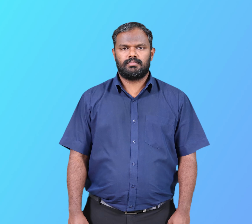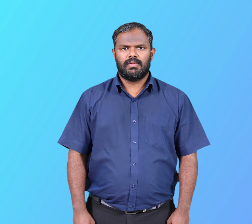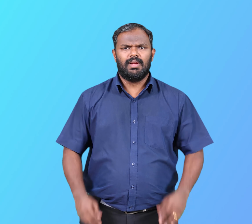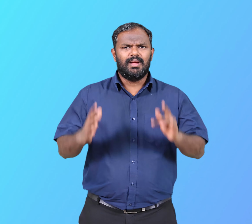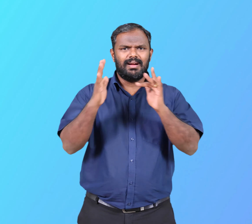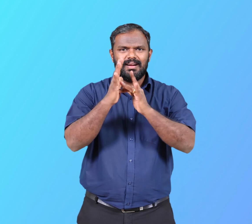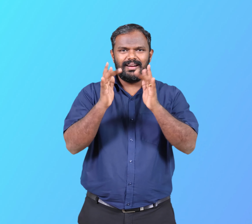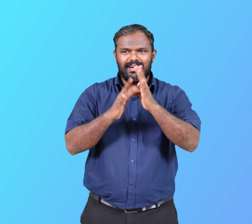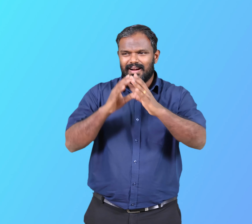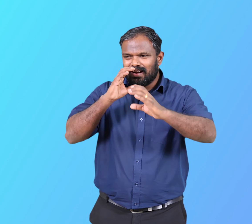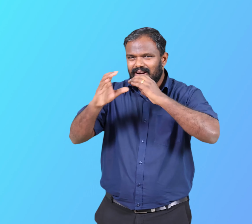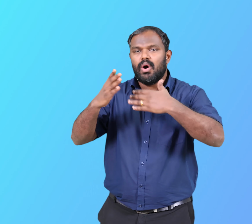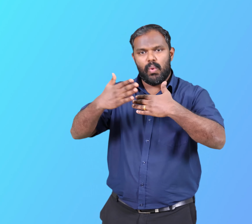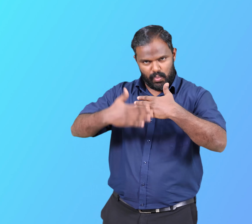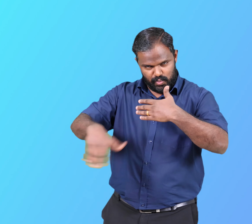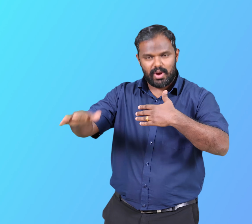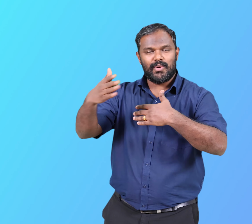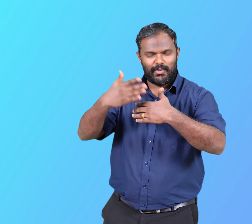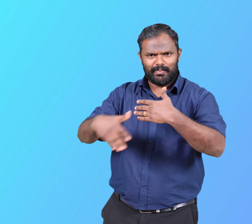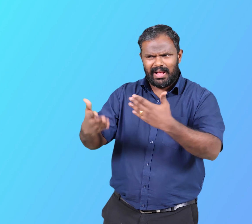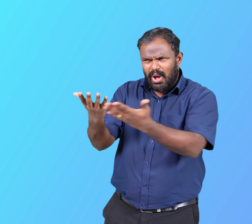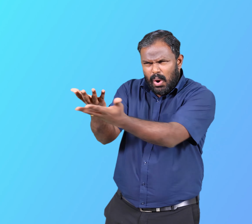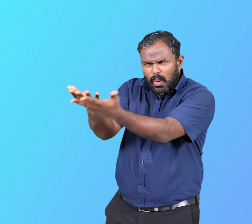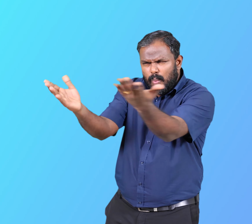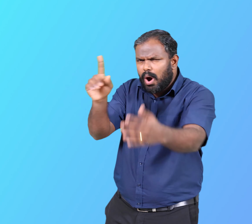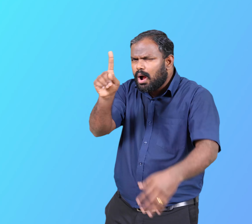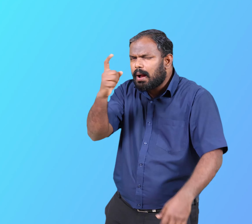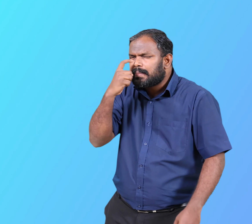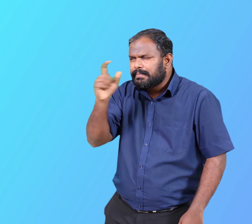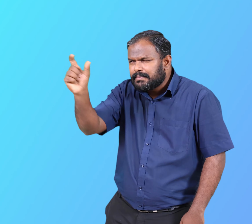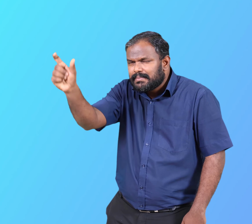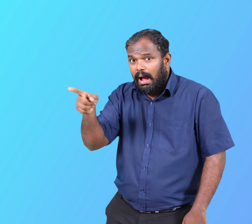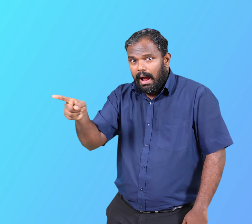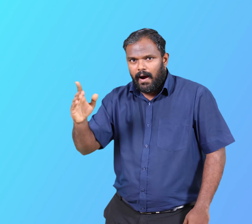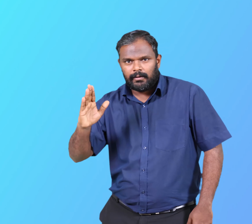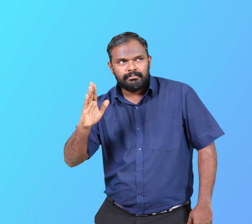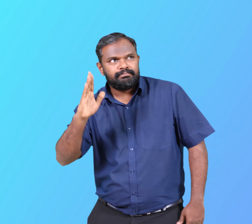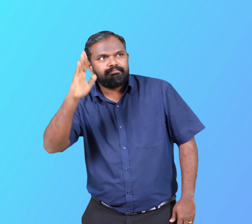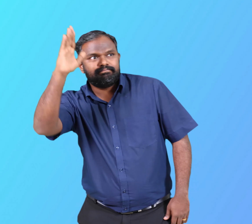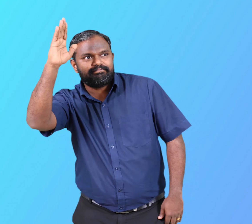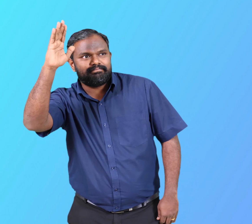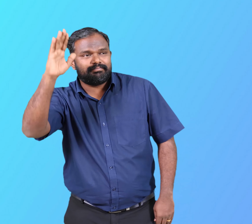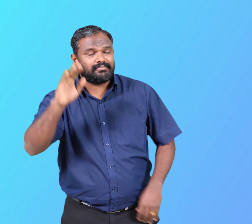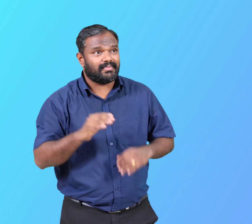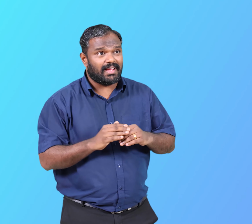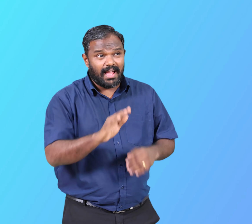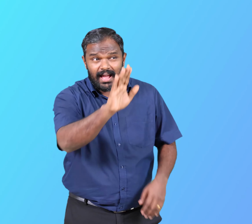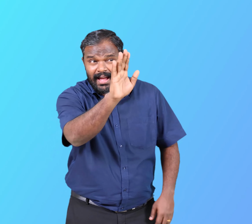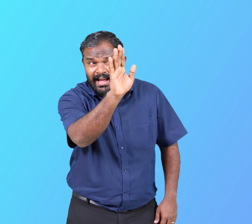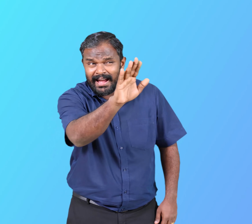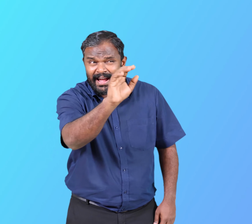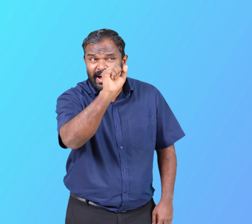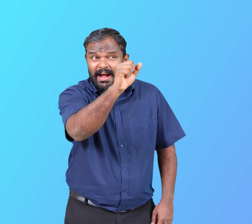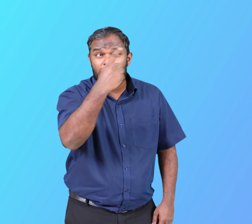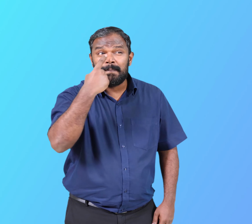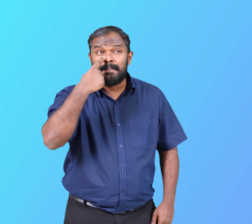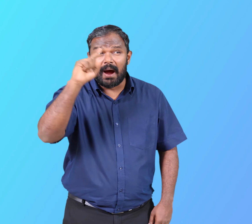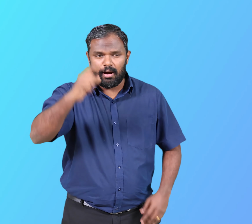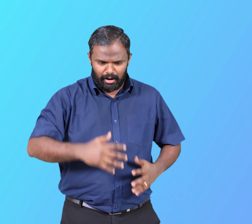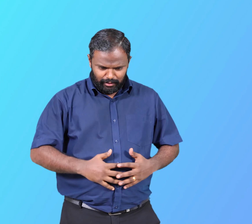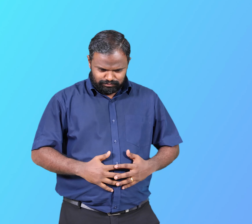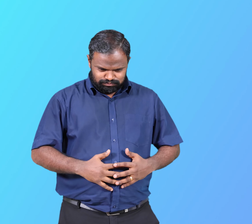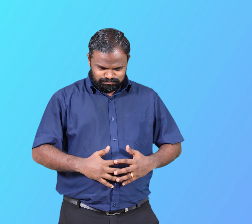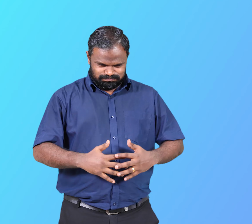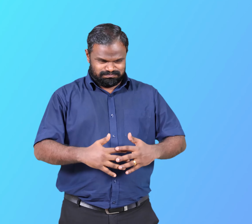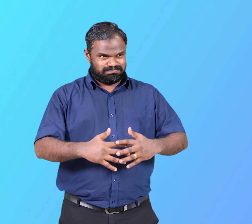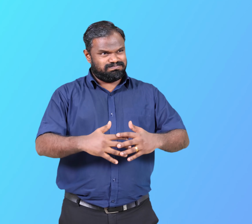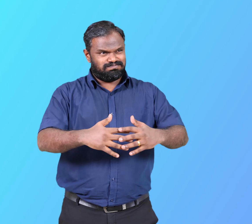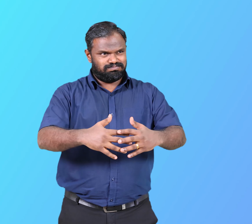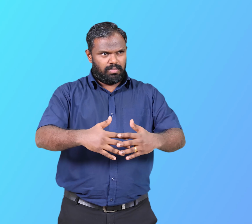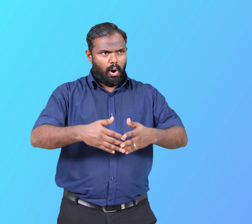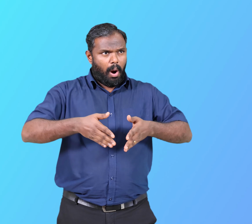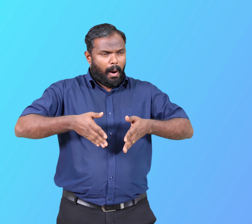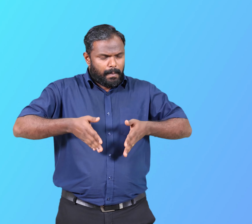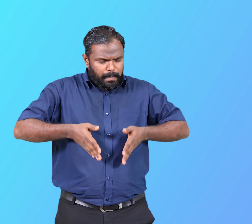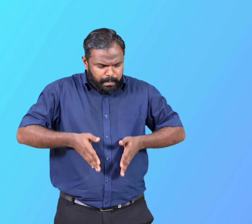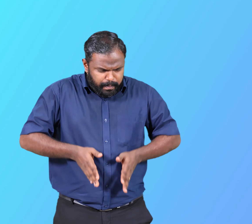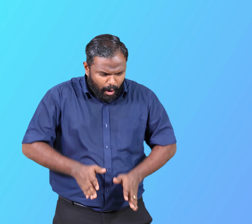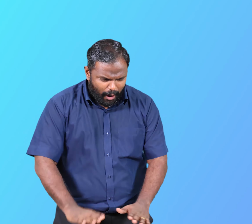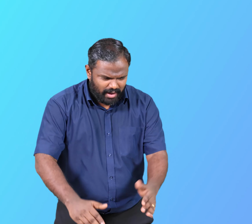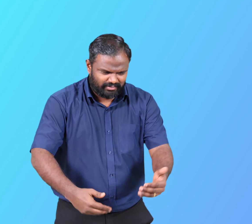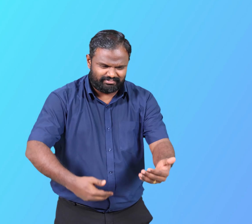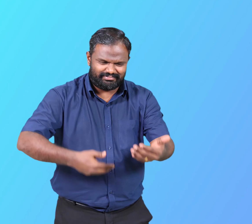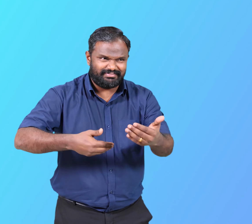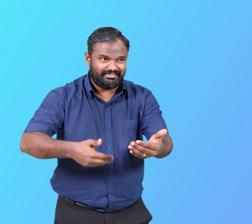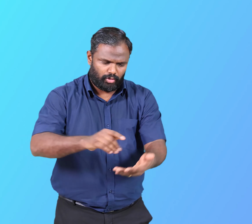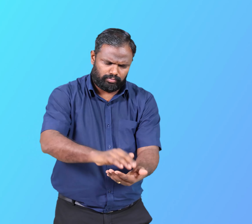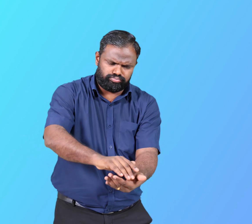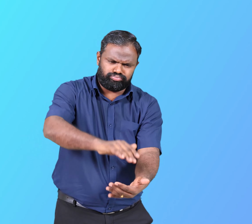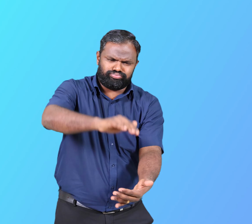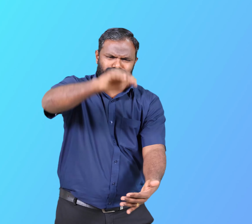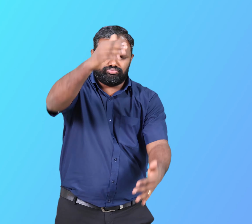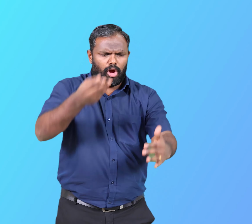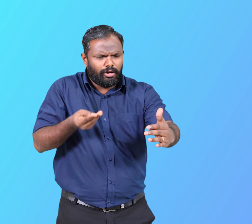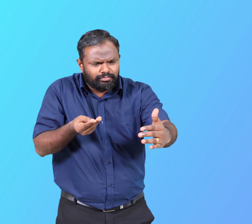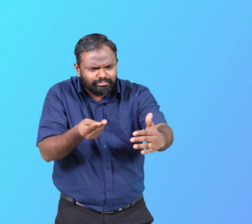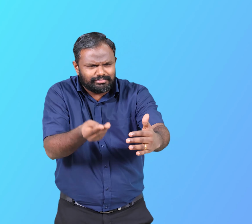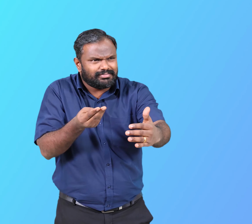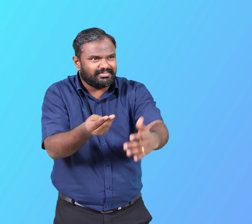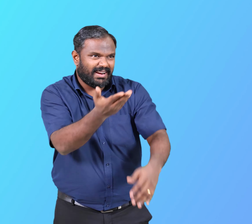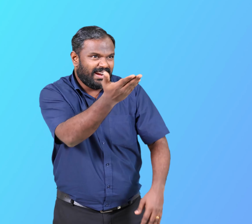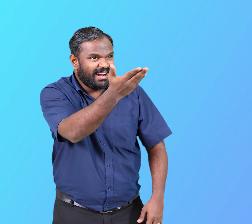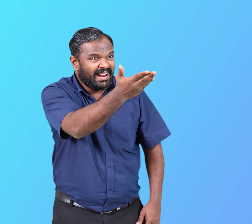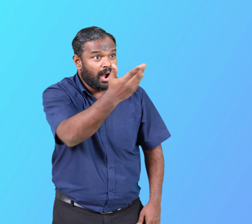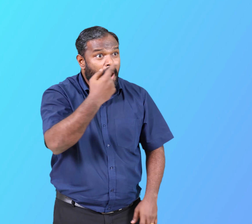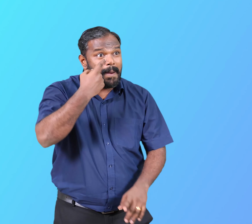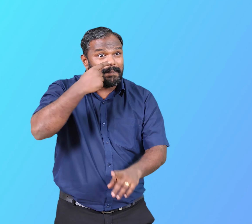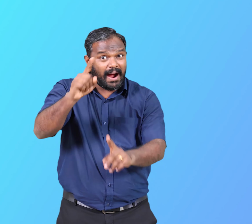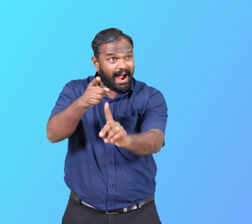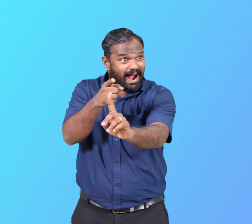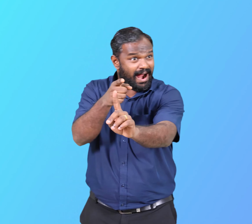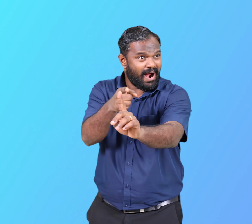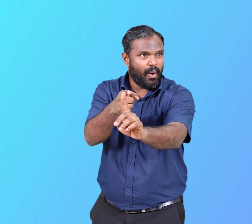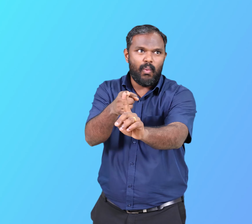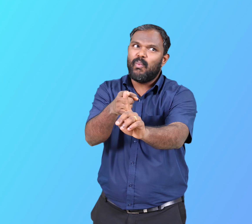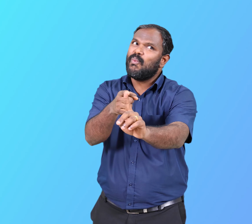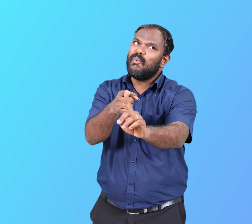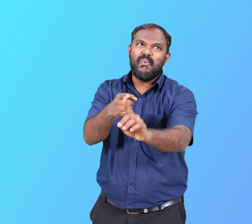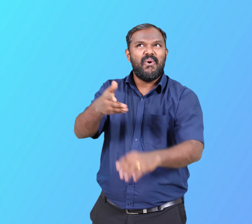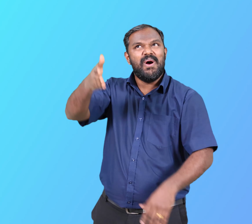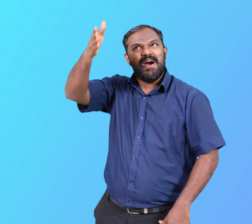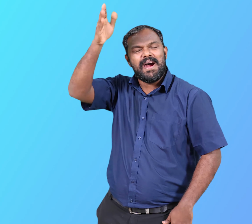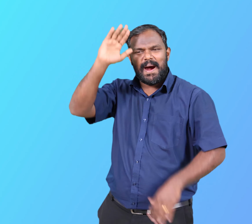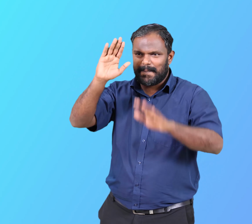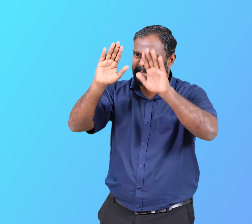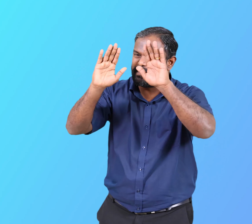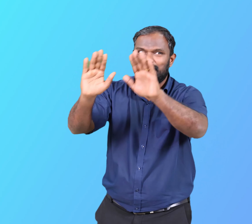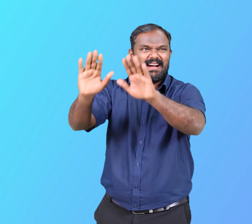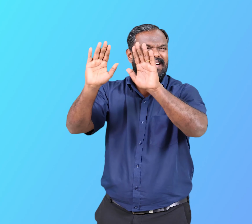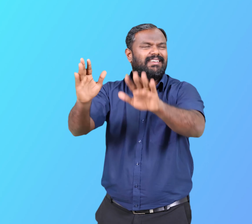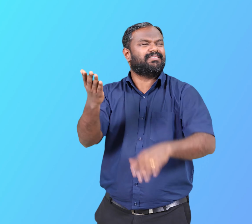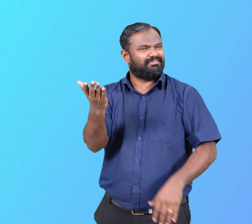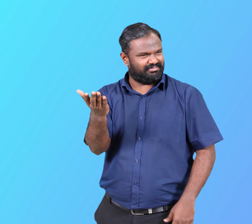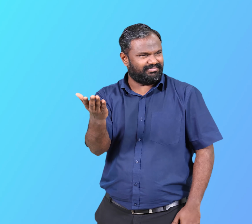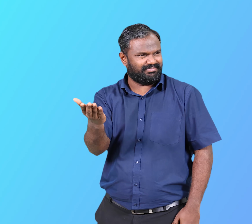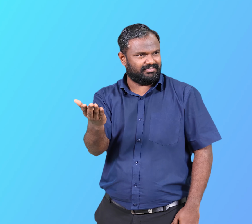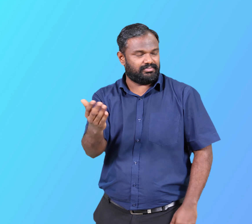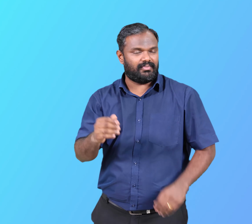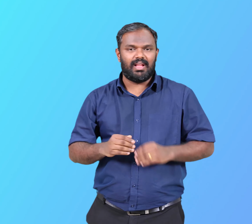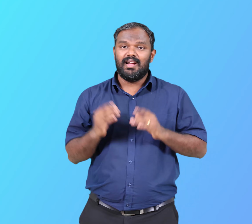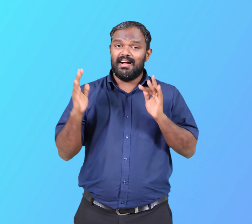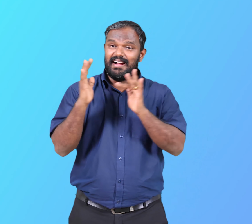As Jesus was saying these things, a woman with the people there called out to him, “Blessings from God belong to the woman who gave birth to you and fed you!”